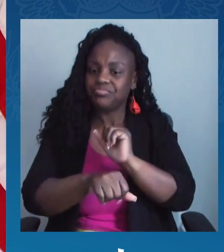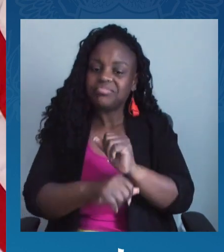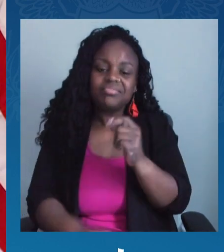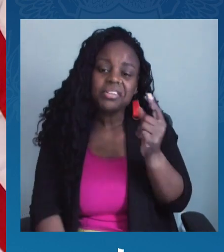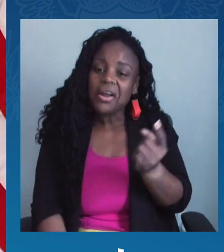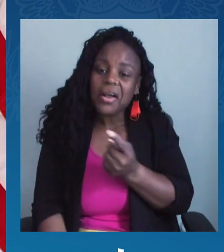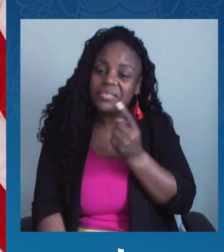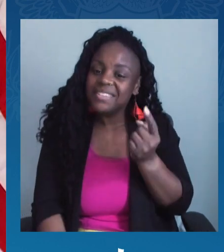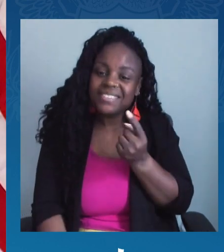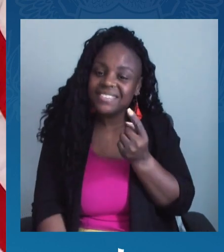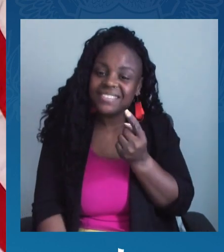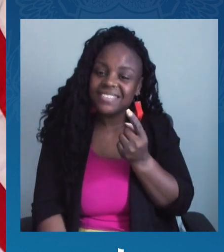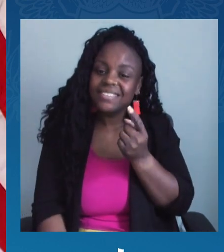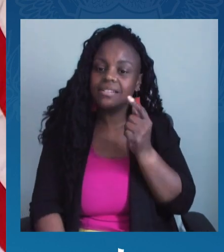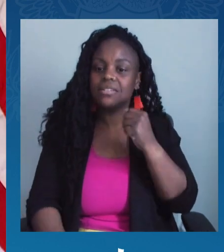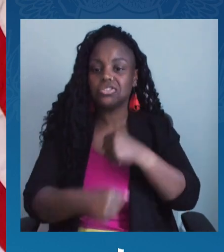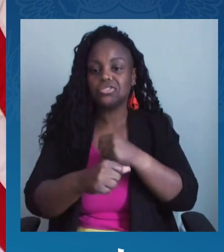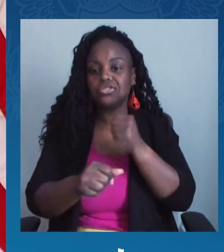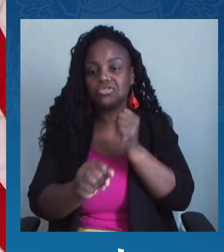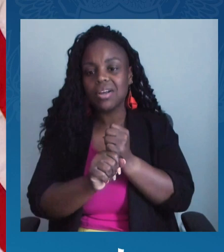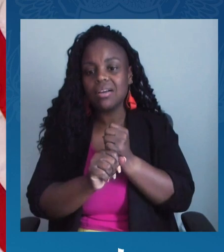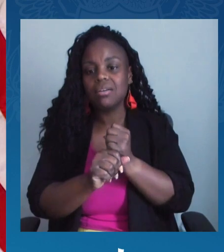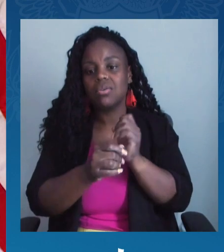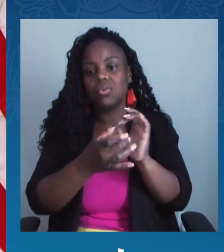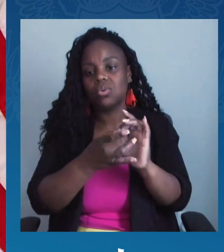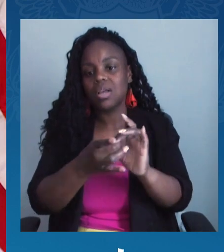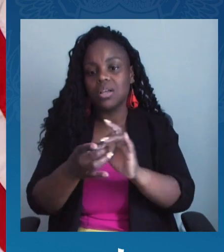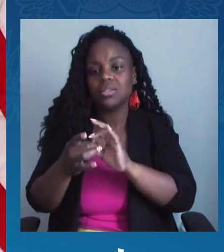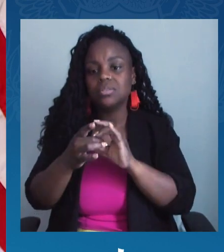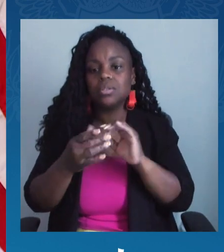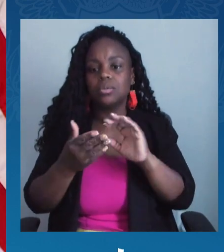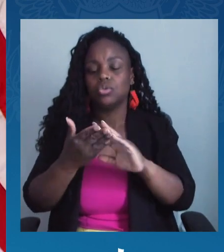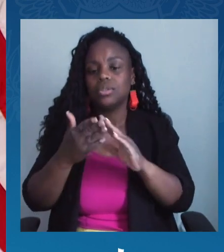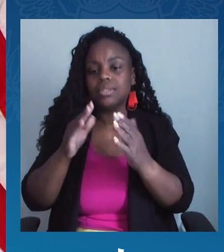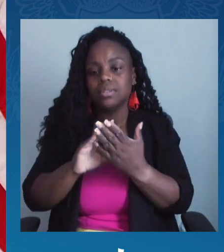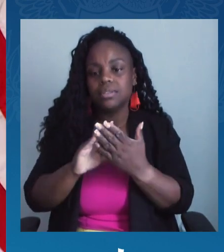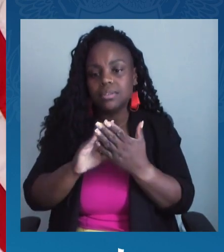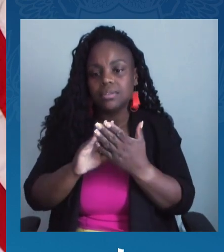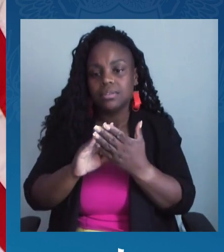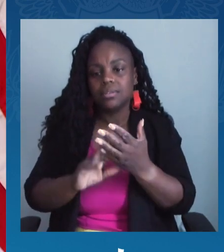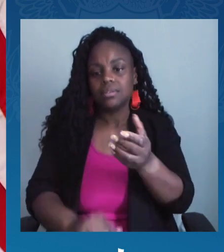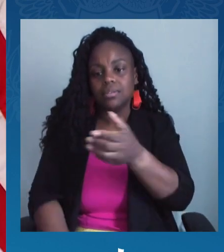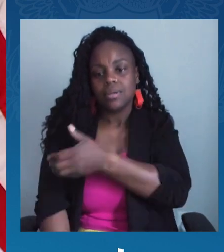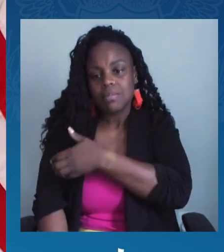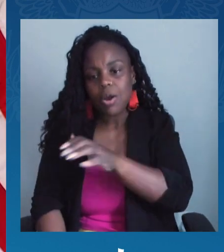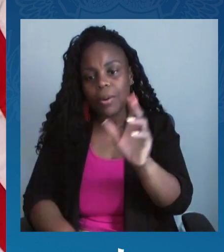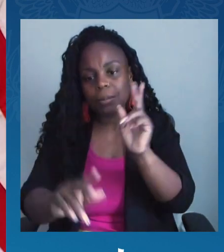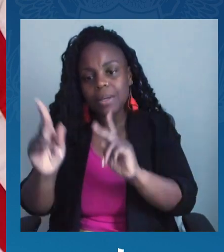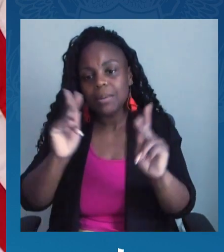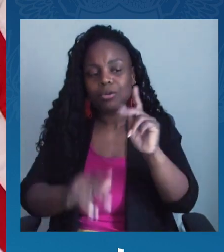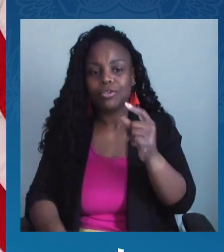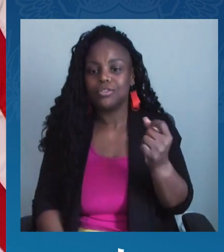Let's build community and empower folks to know how important they are and how much they matter.